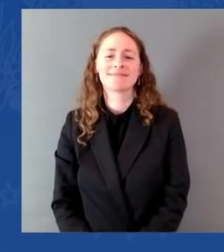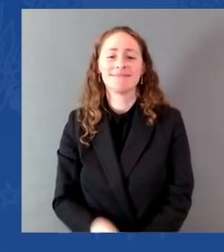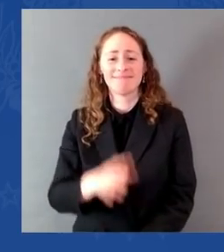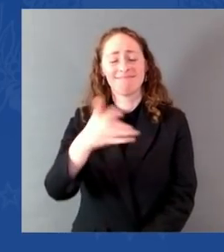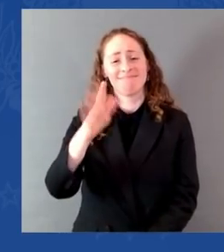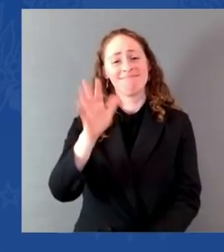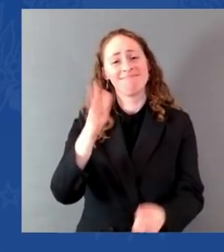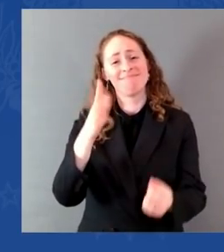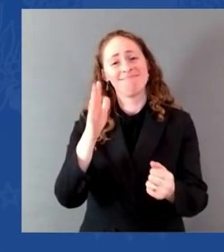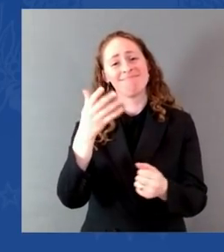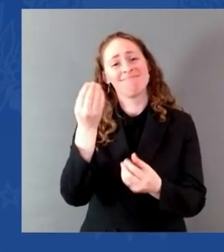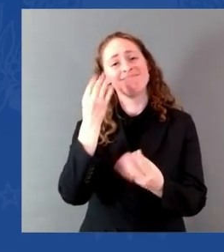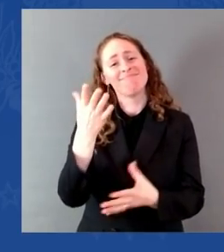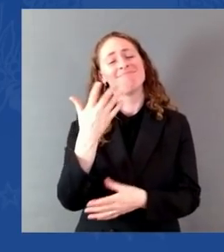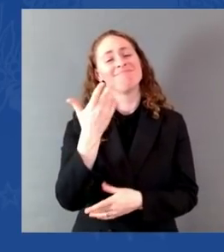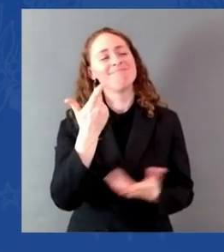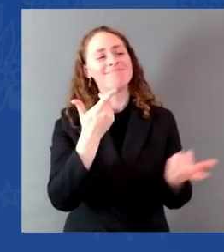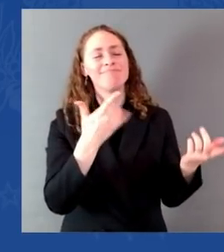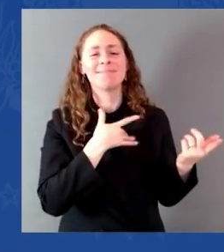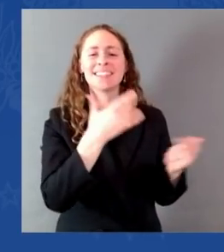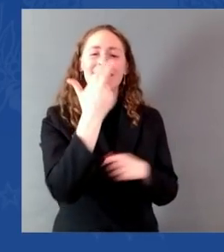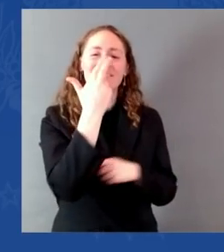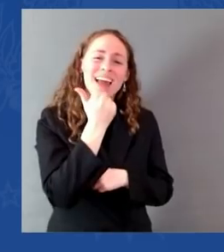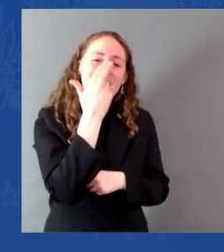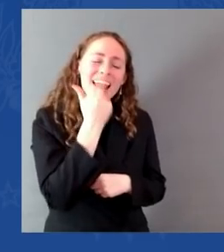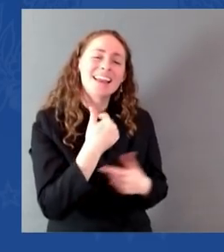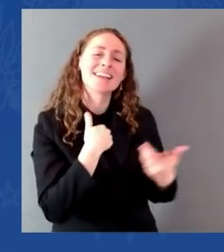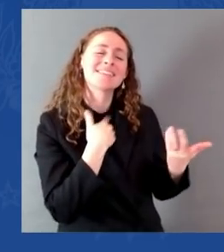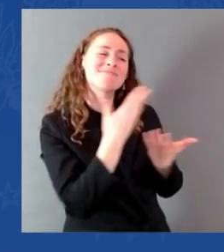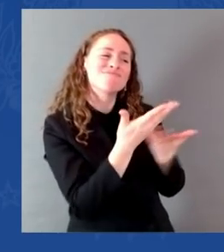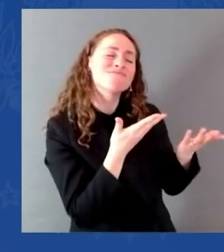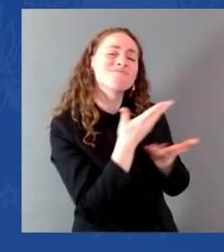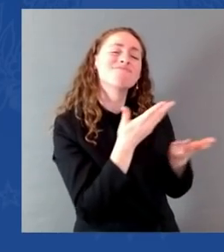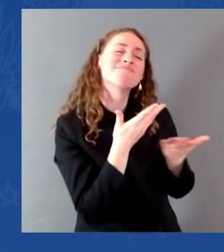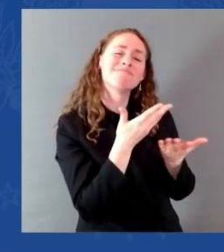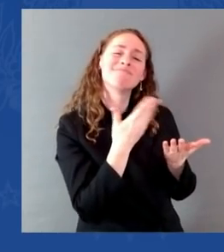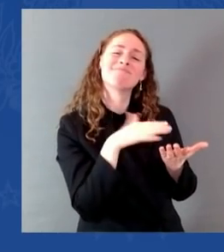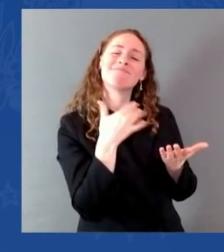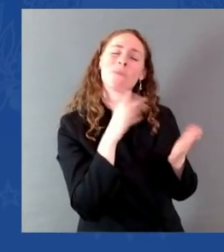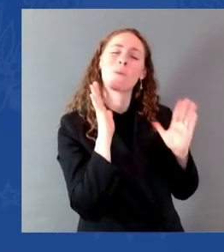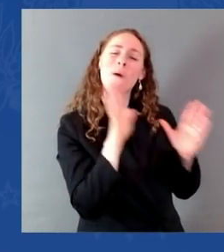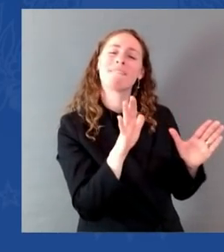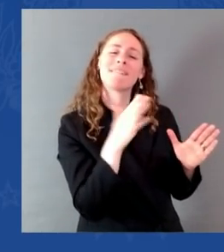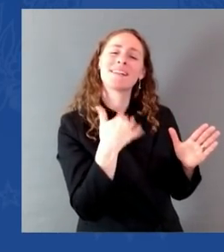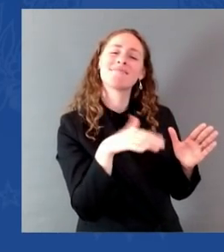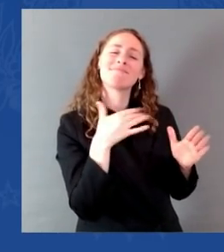to me and my wife, Jill, and to so many others through the years. We didn't agree on everything.